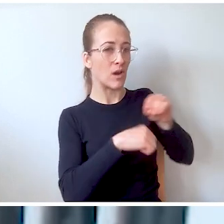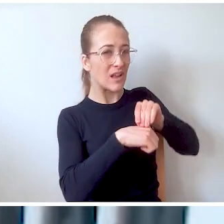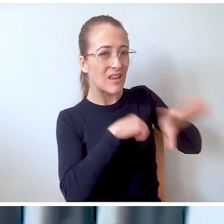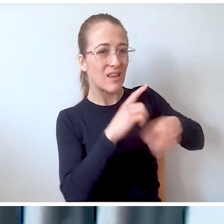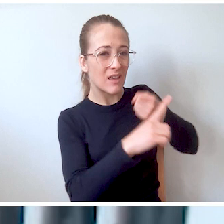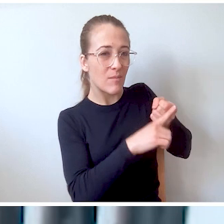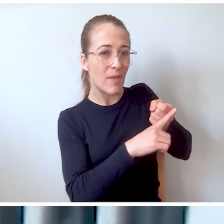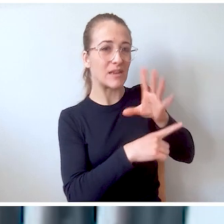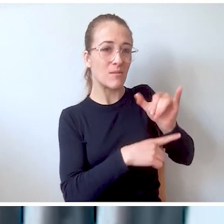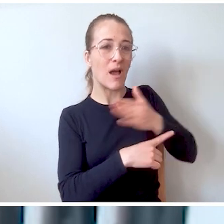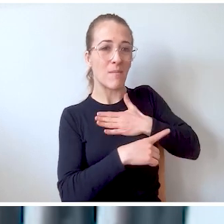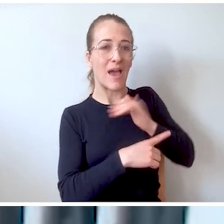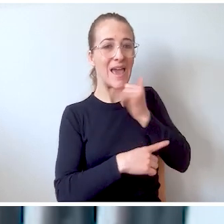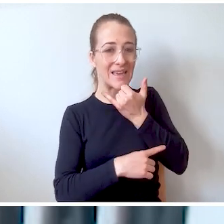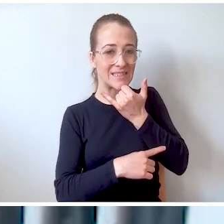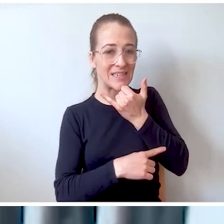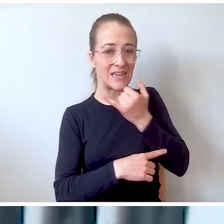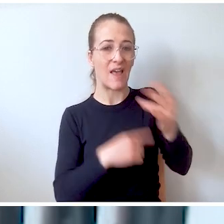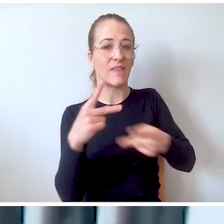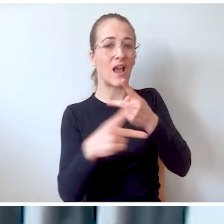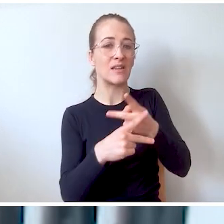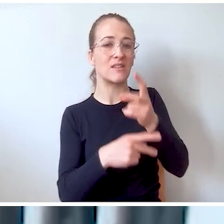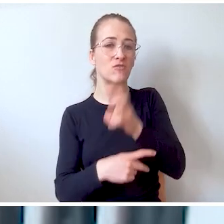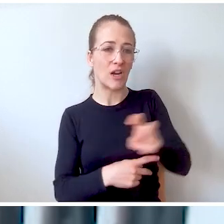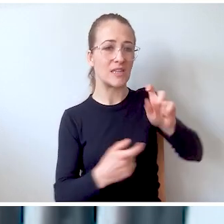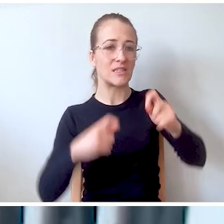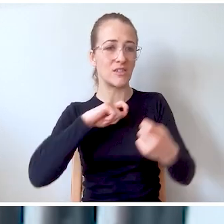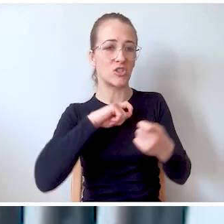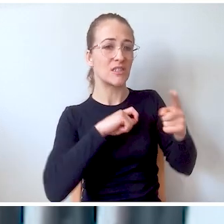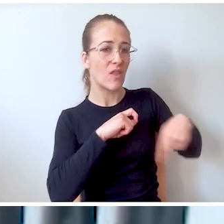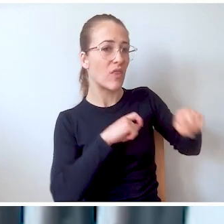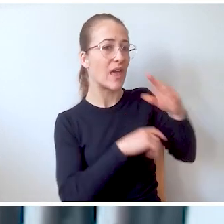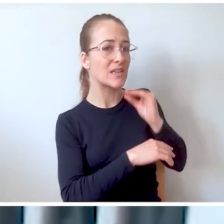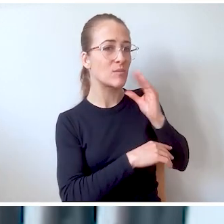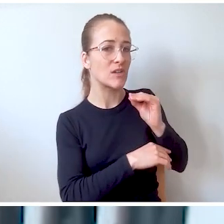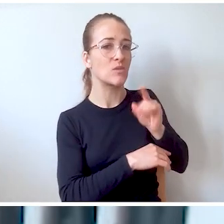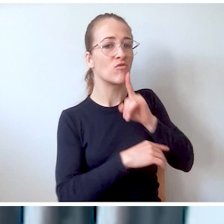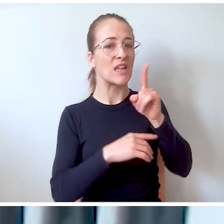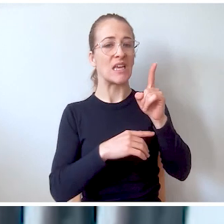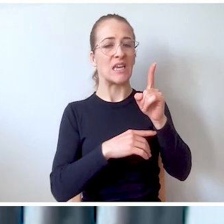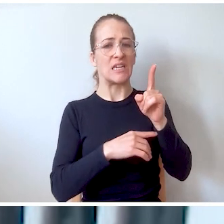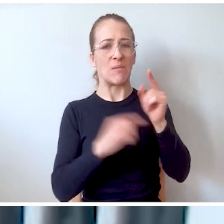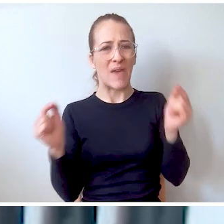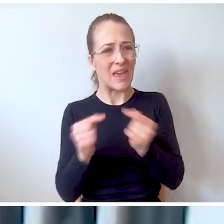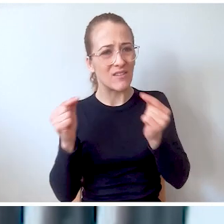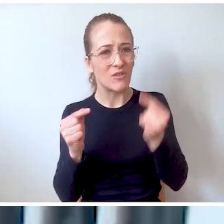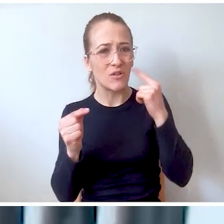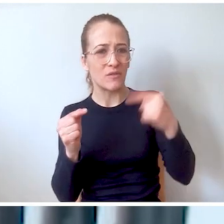by my accident and the kinds of transitions they underwent. It was too painful for me to think about so I forced myself to do that.